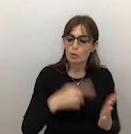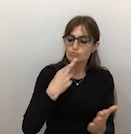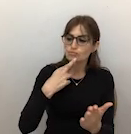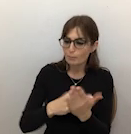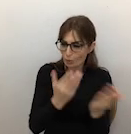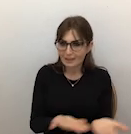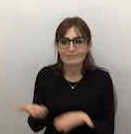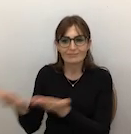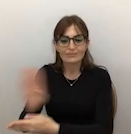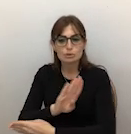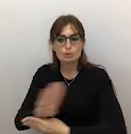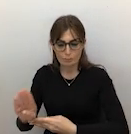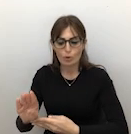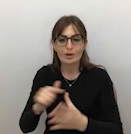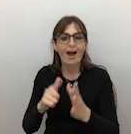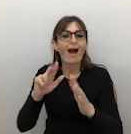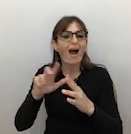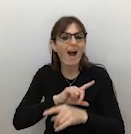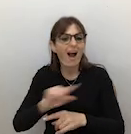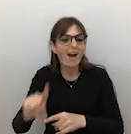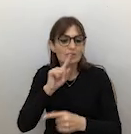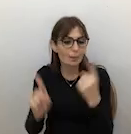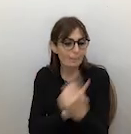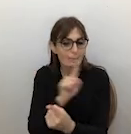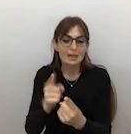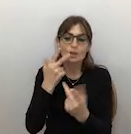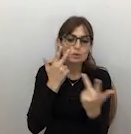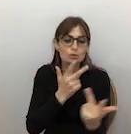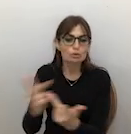after each committee meeting to update them on the work performed